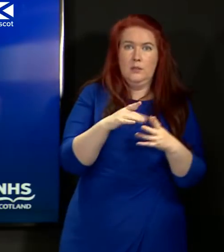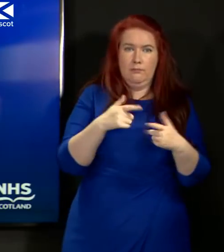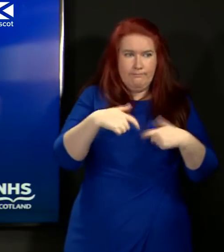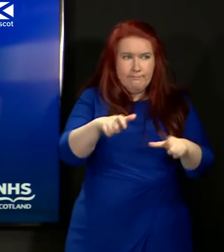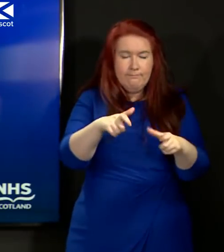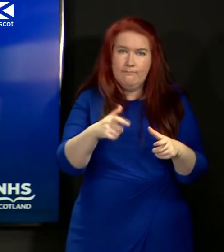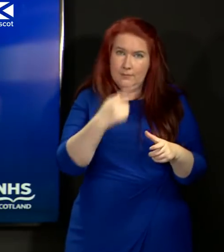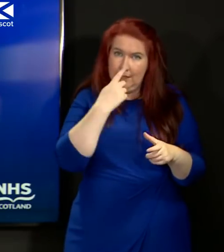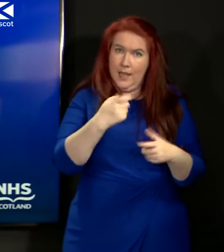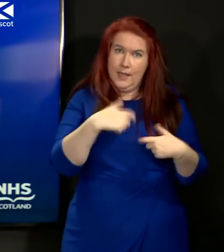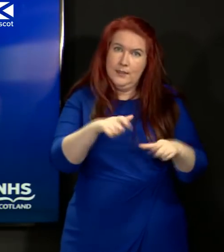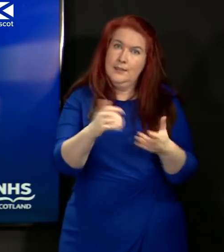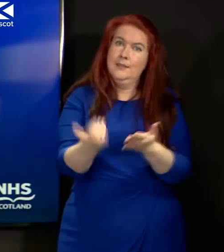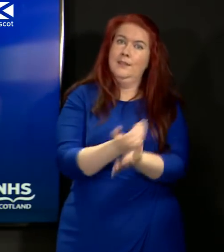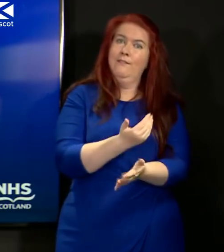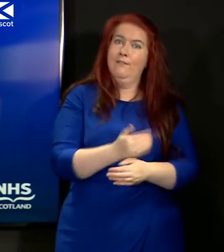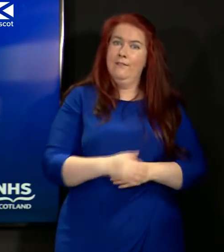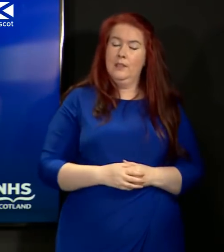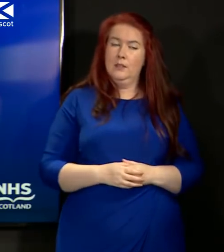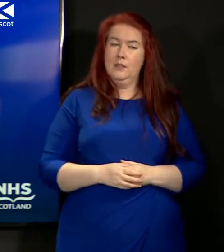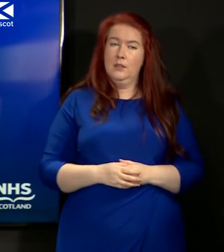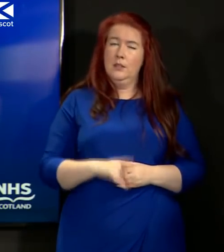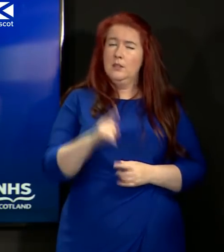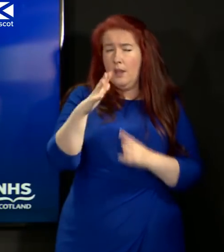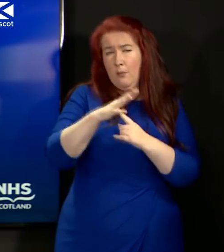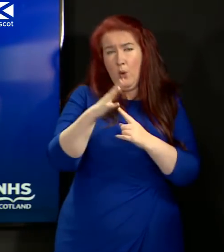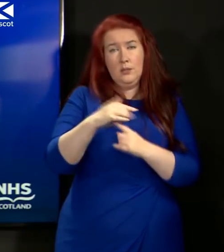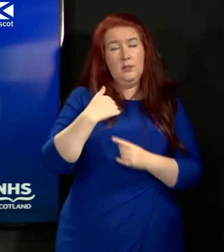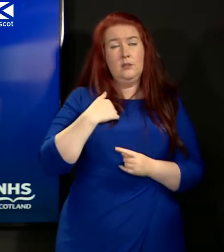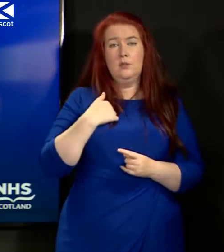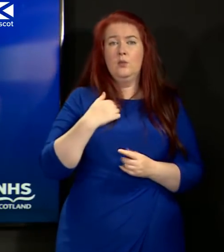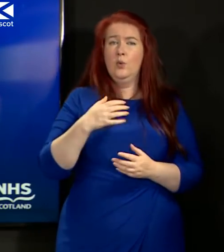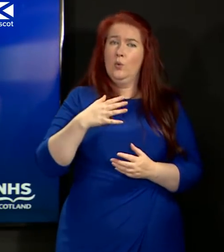all of this, it is important that we do not lose our focus on promoting fair